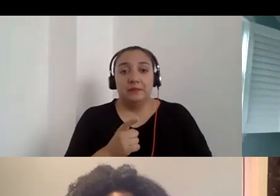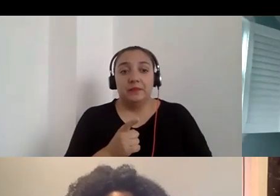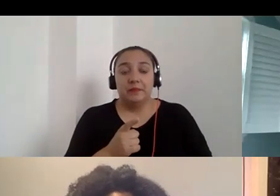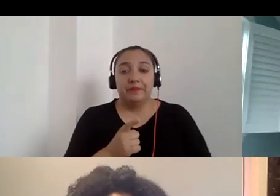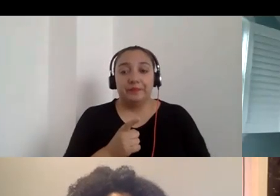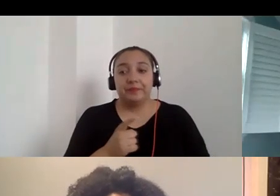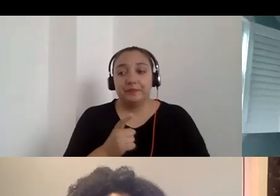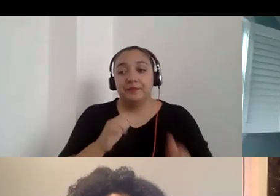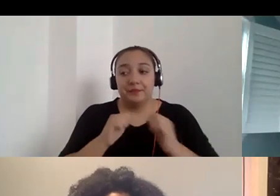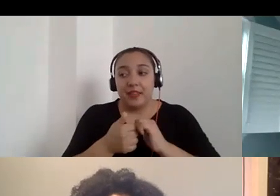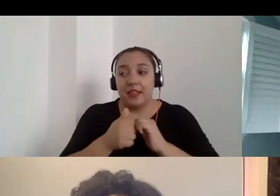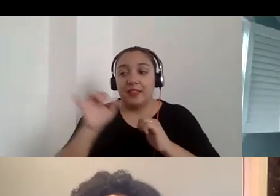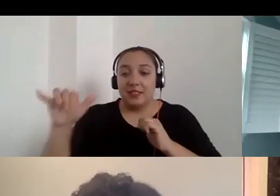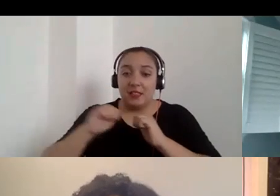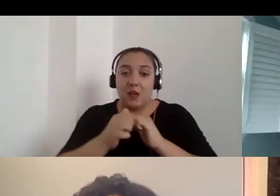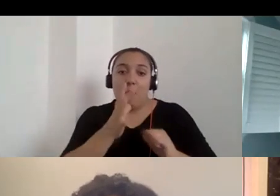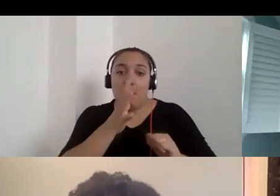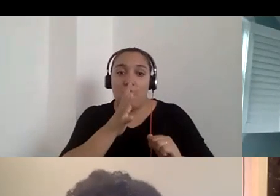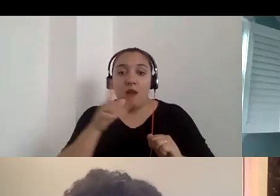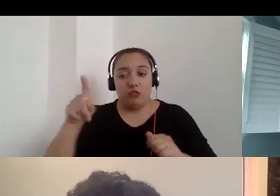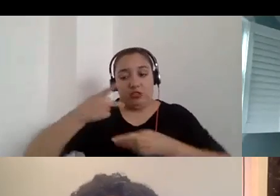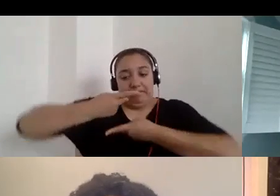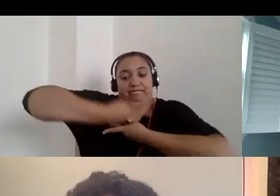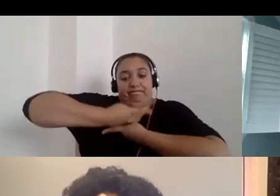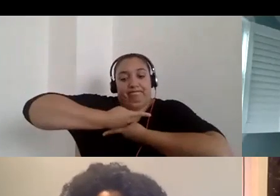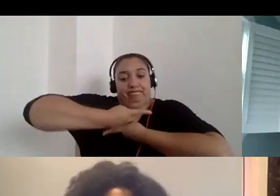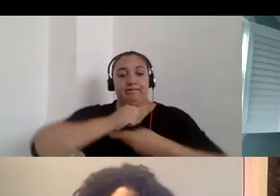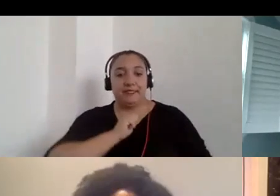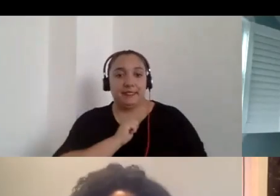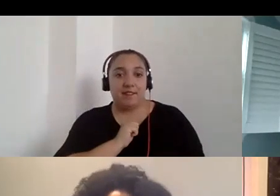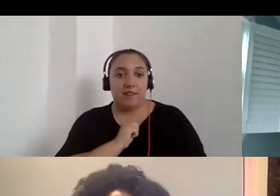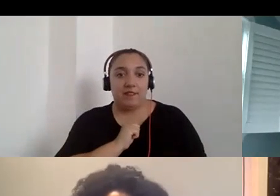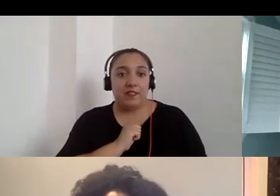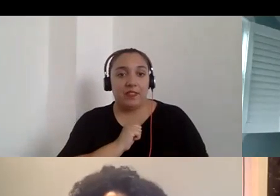self care, of like, you know -- so anyway, all this to say I